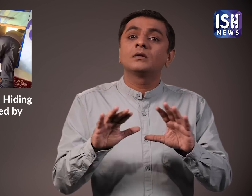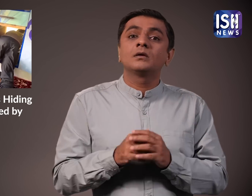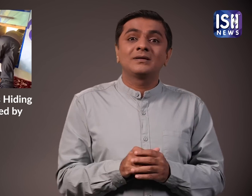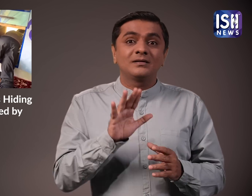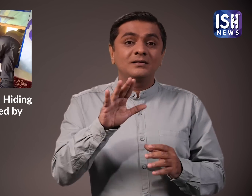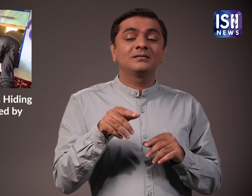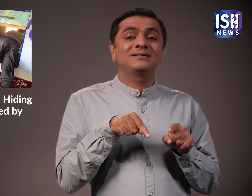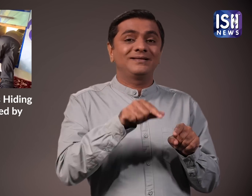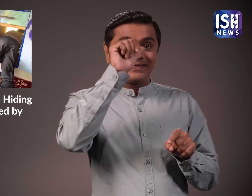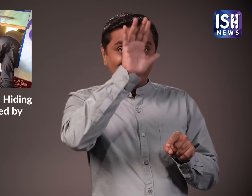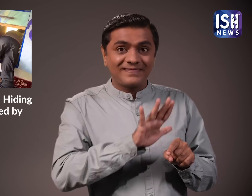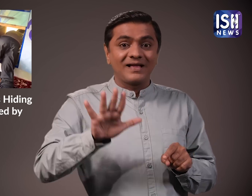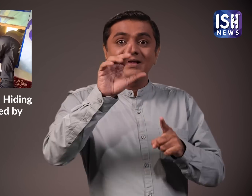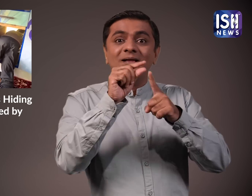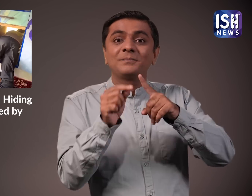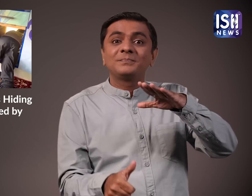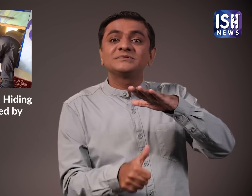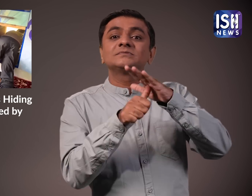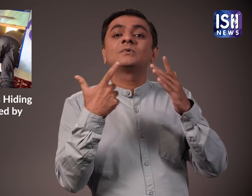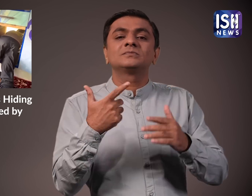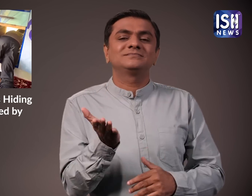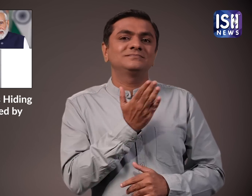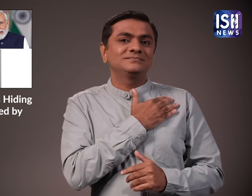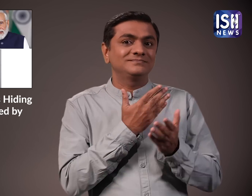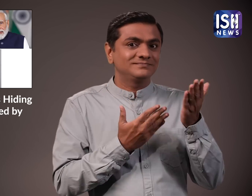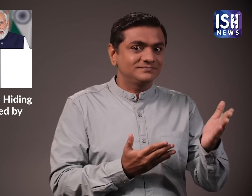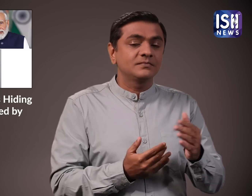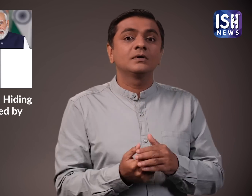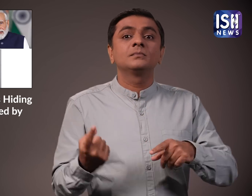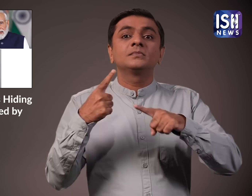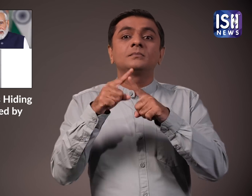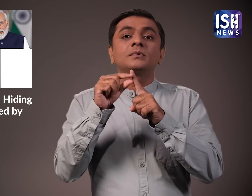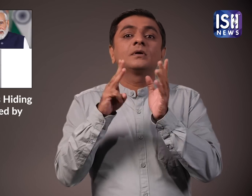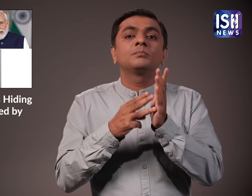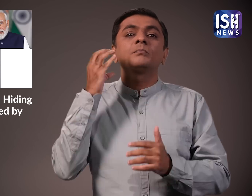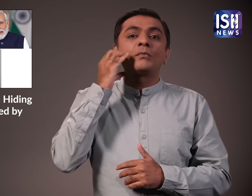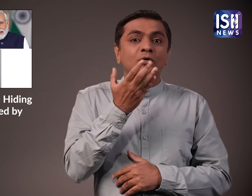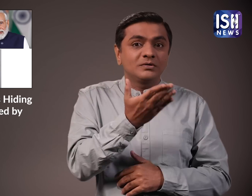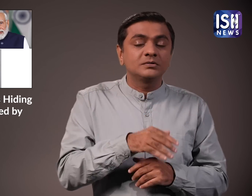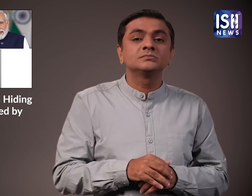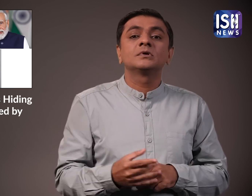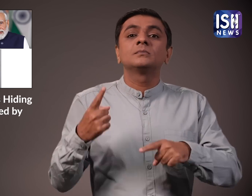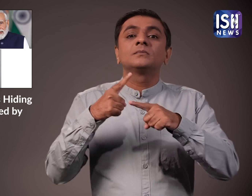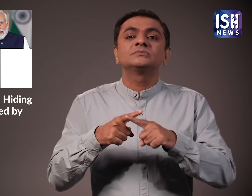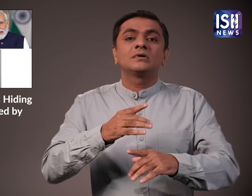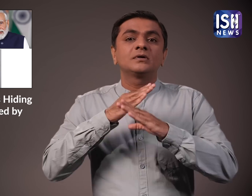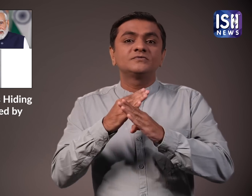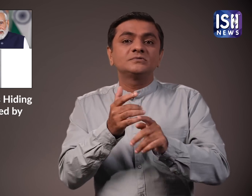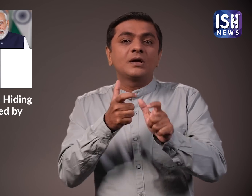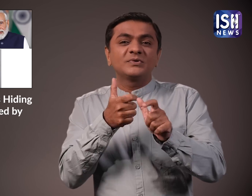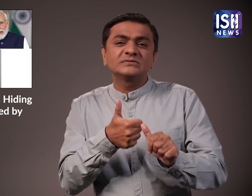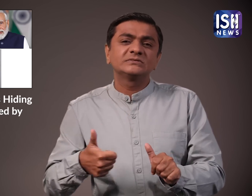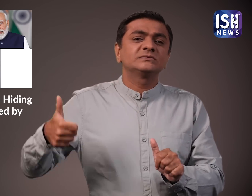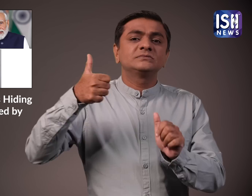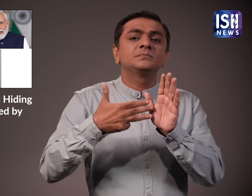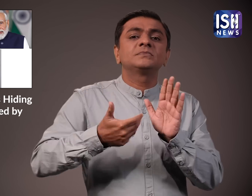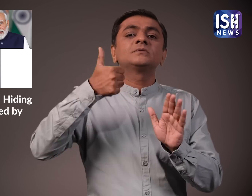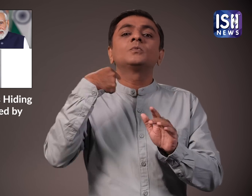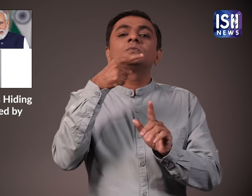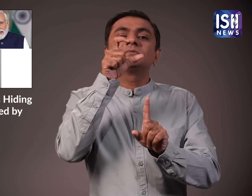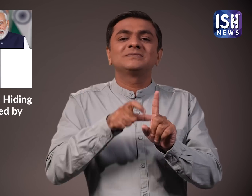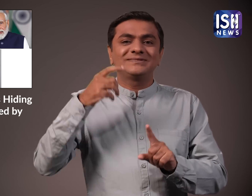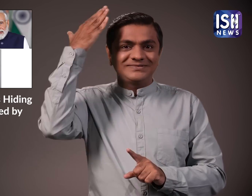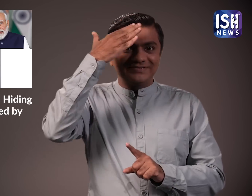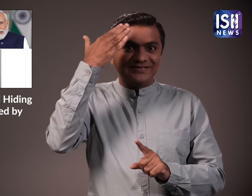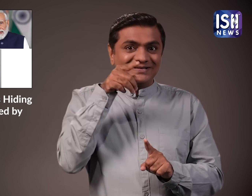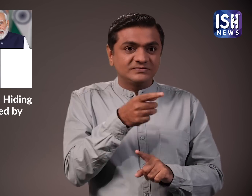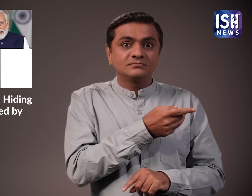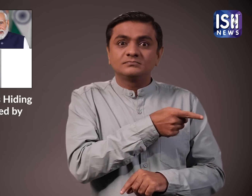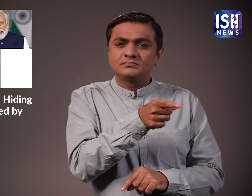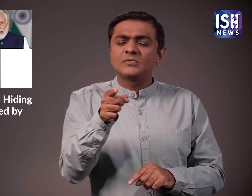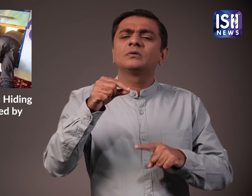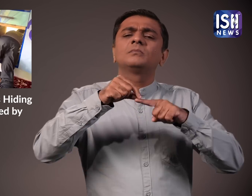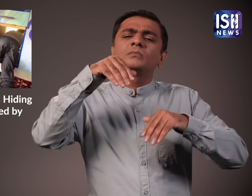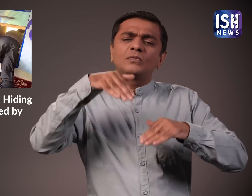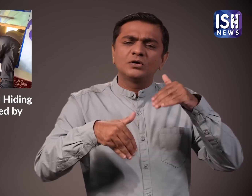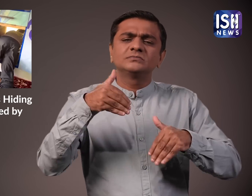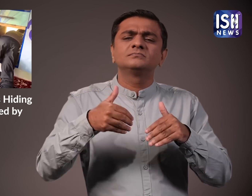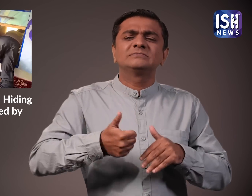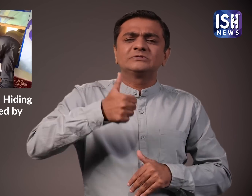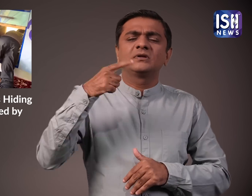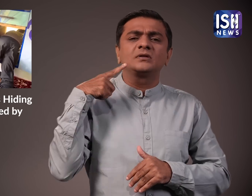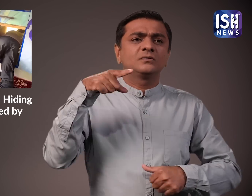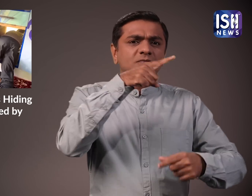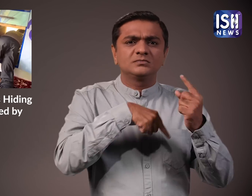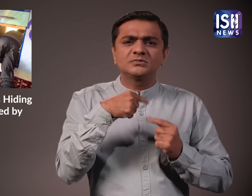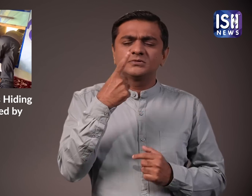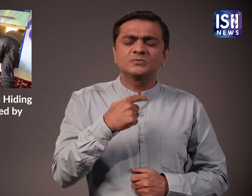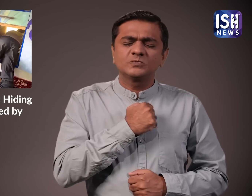President Murmu, PM Modi, Defence Minister Rajnath Singh and other politicians